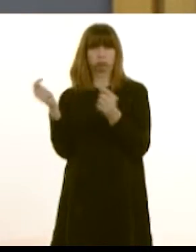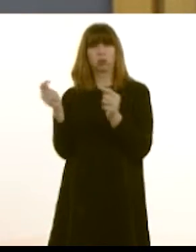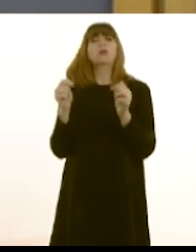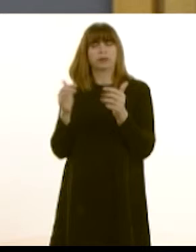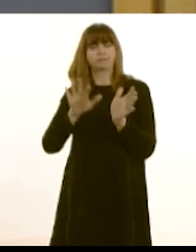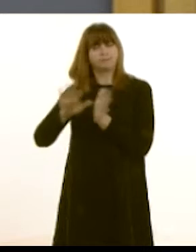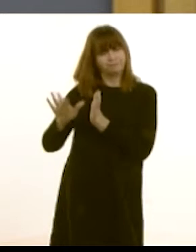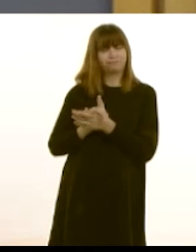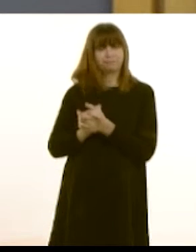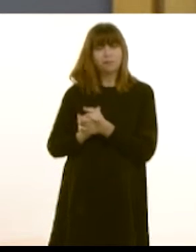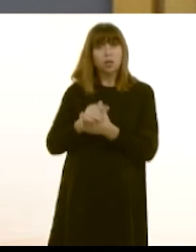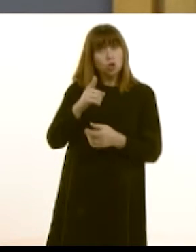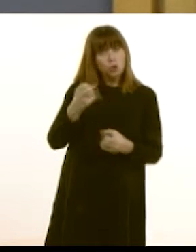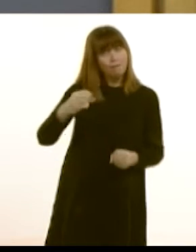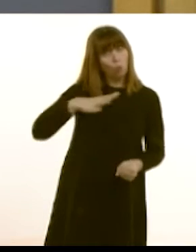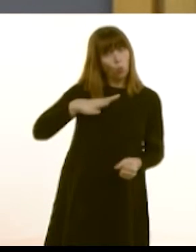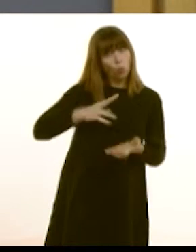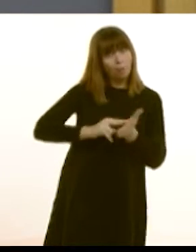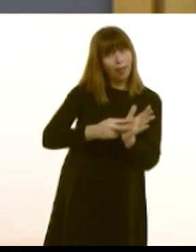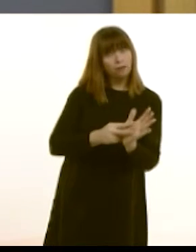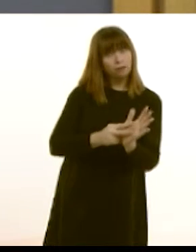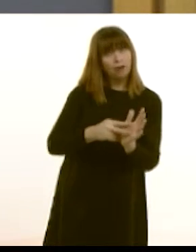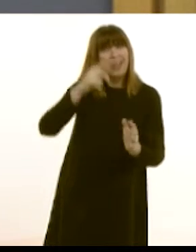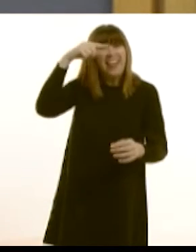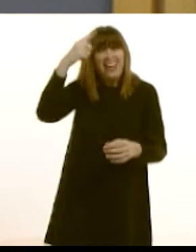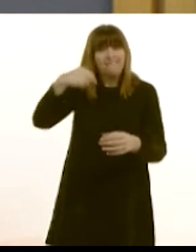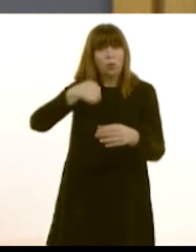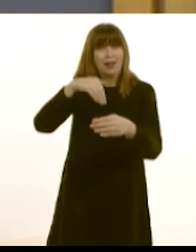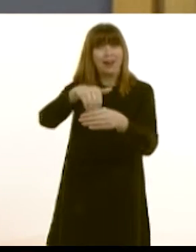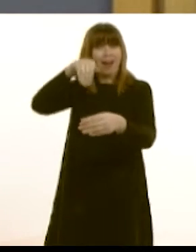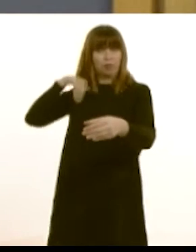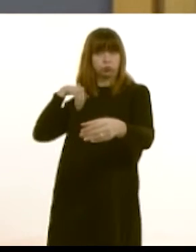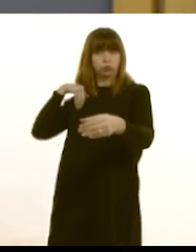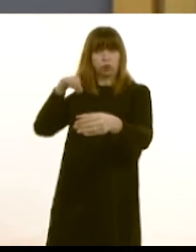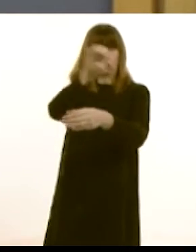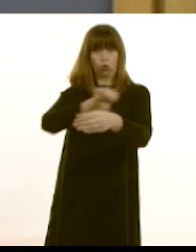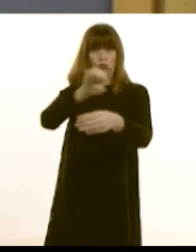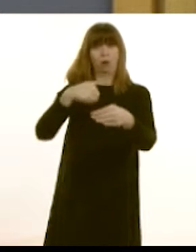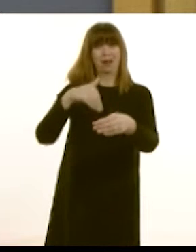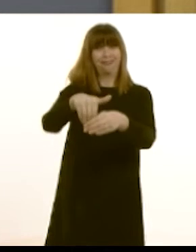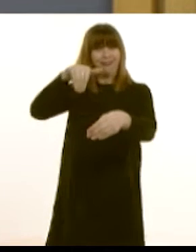your Government has undertaken, or is undertaking, for Walesís removal from the European Union?